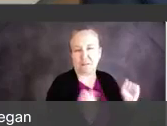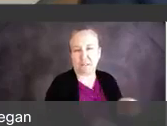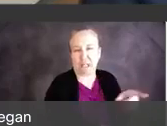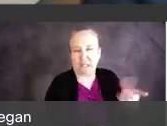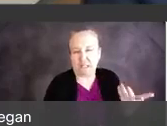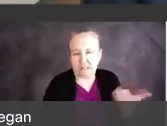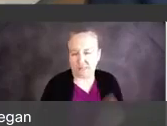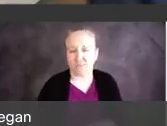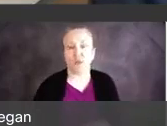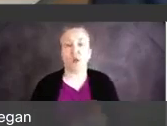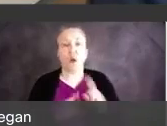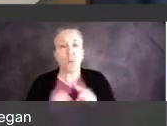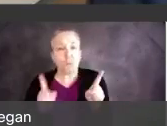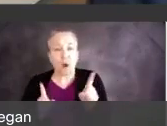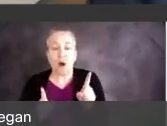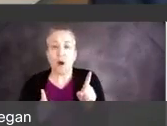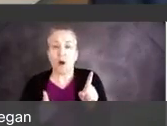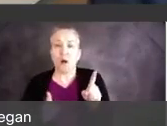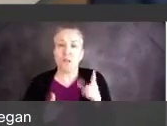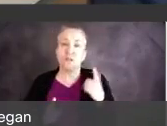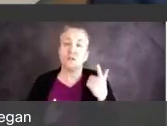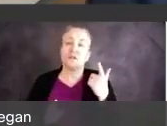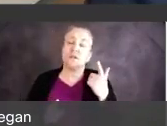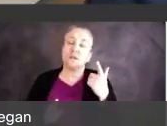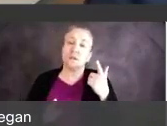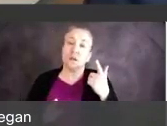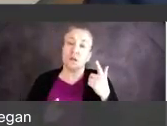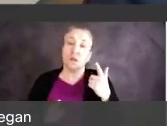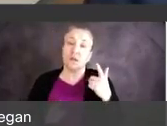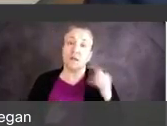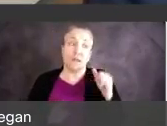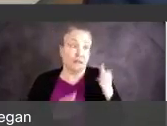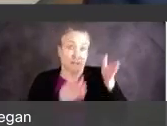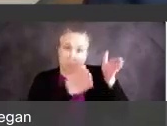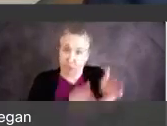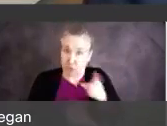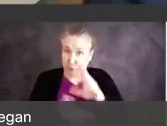But, you know, would reassure that individual that we know that people are out there and